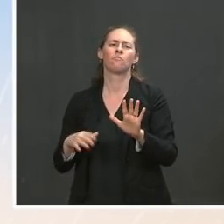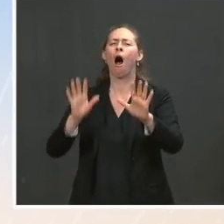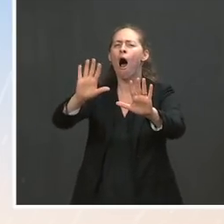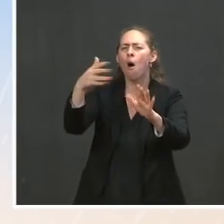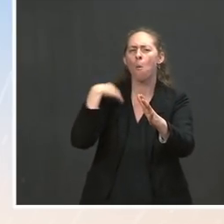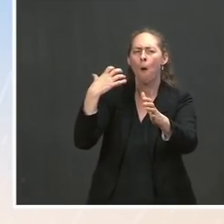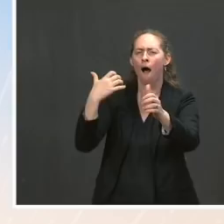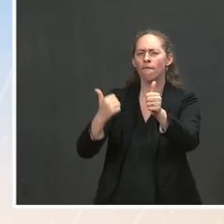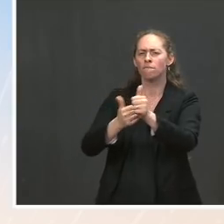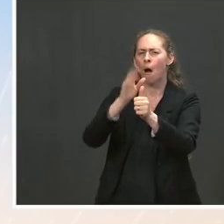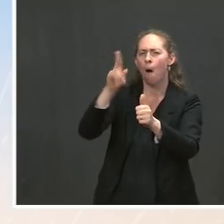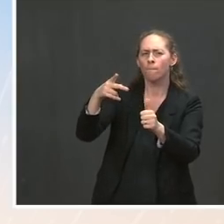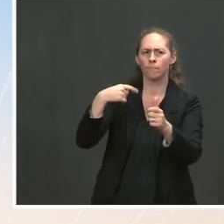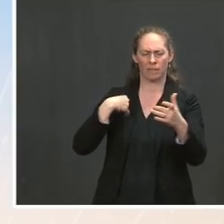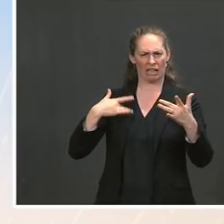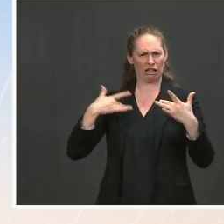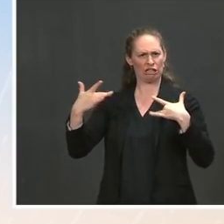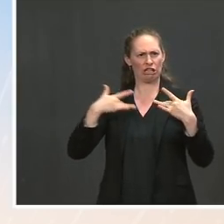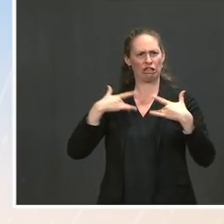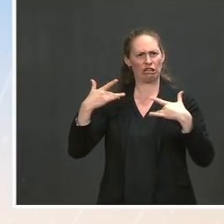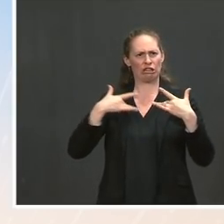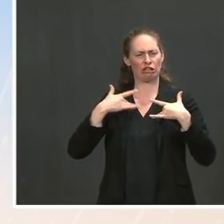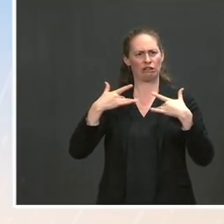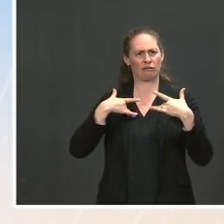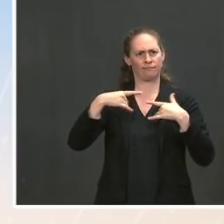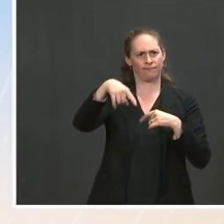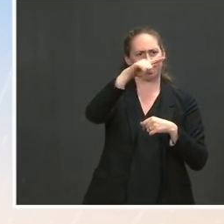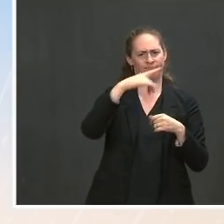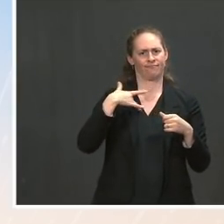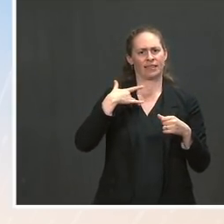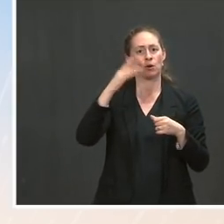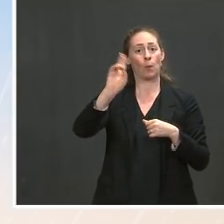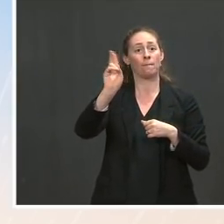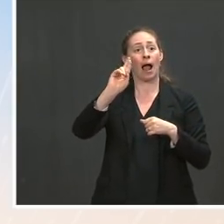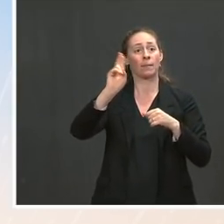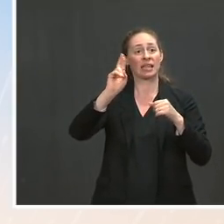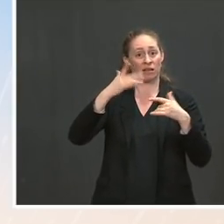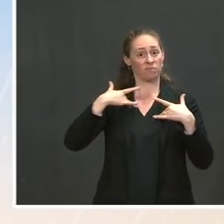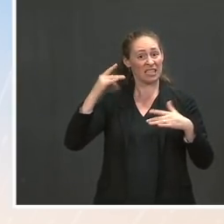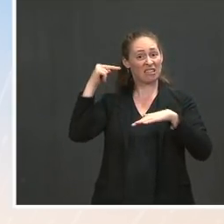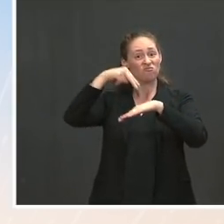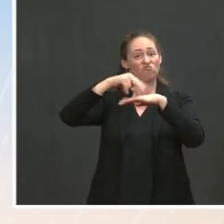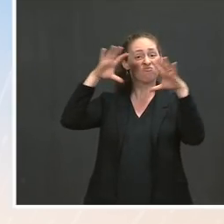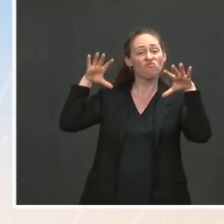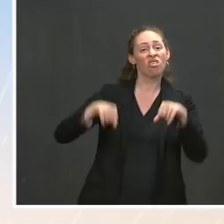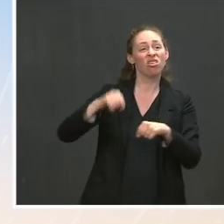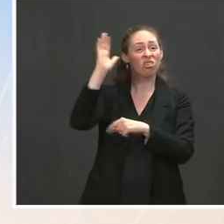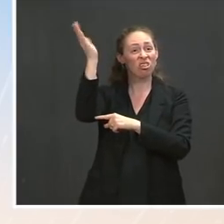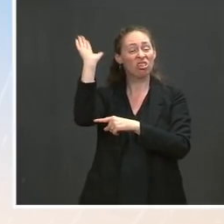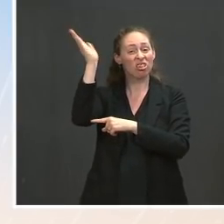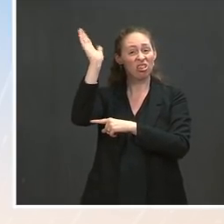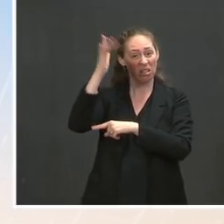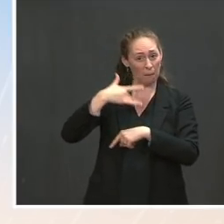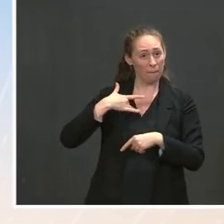it effectively means one party rule. So is that what the President was getting at when he was asked about 2024, and he said,